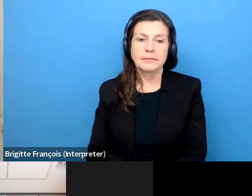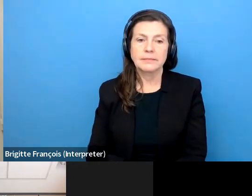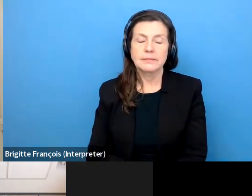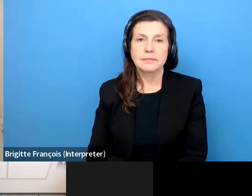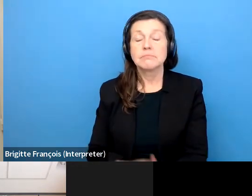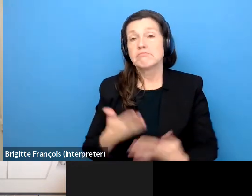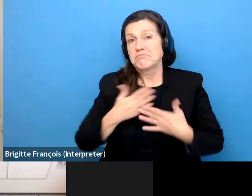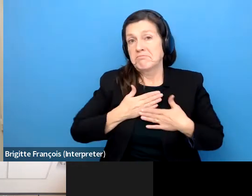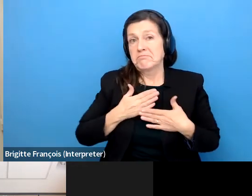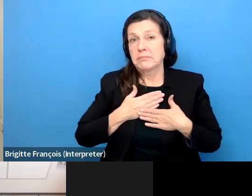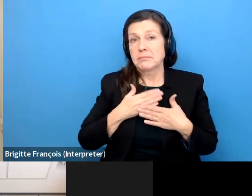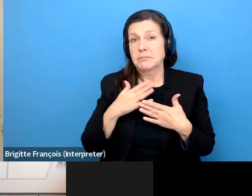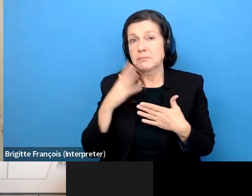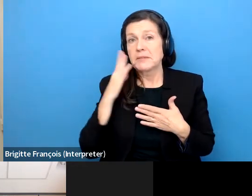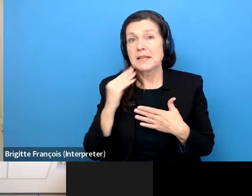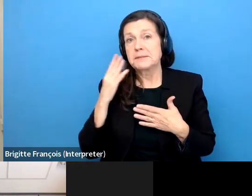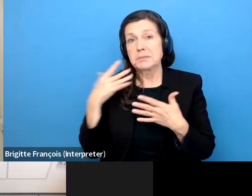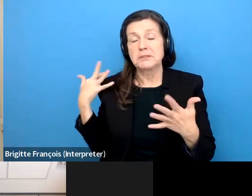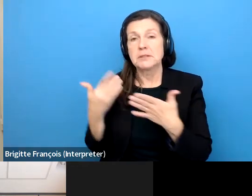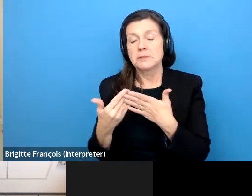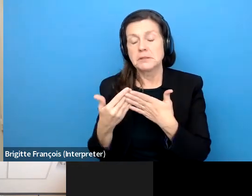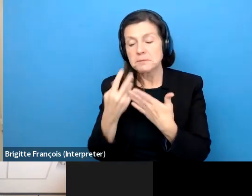and especially, the so-called invisible victims.